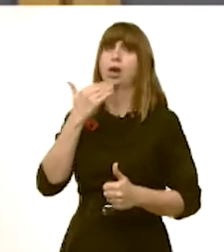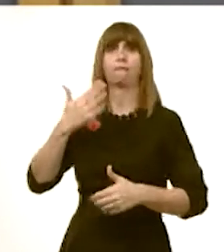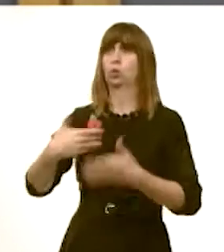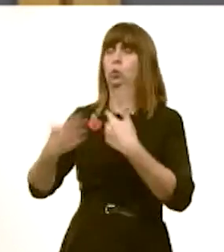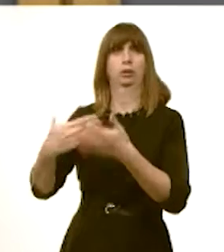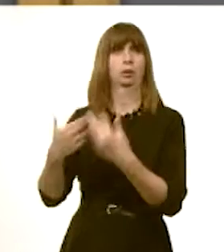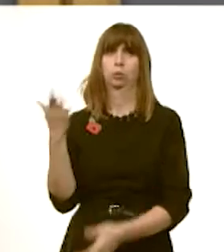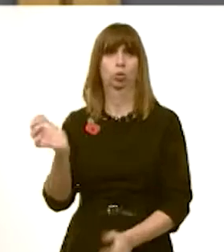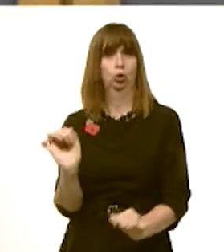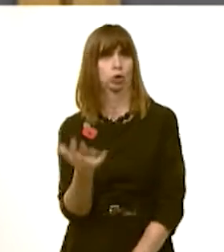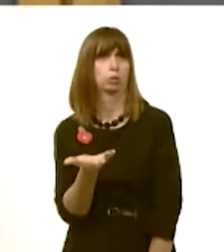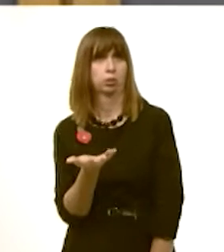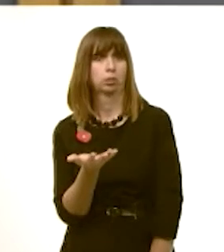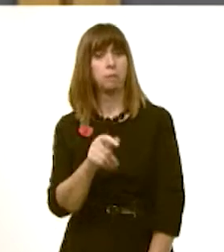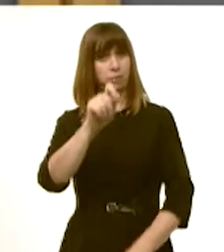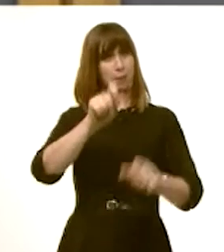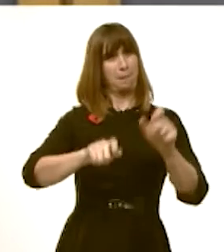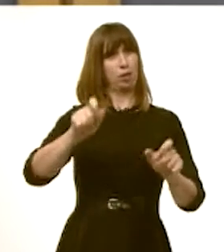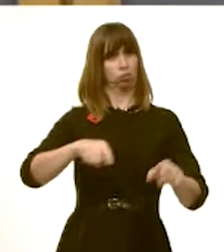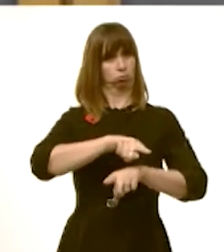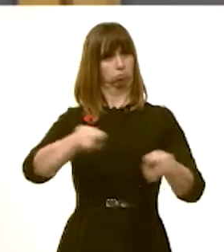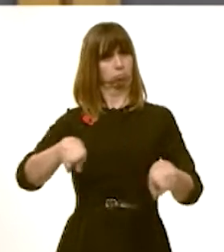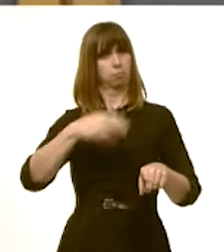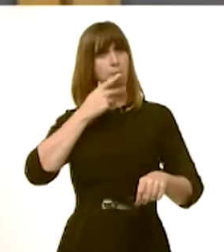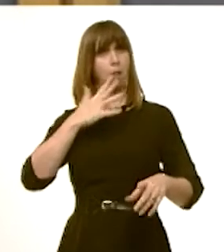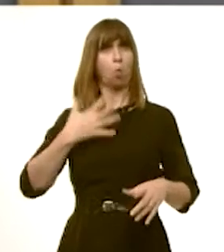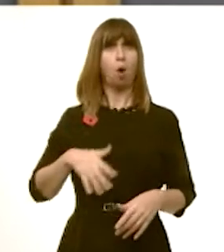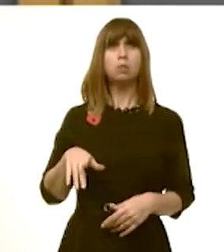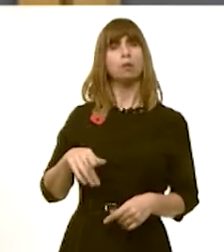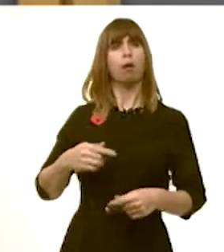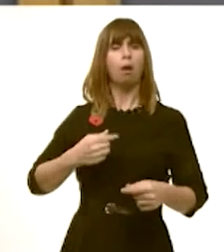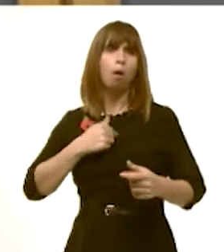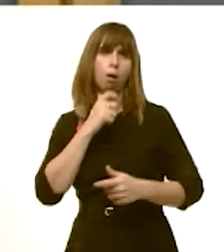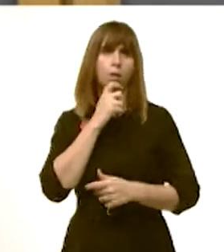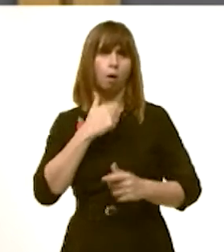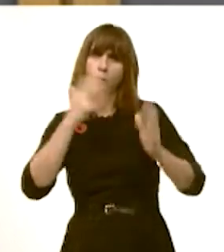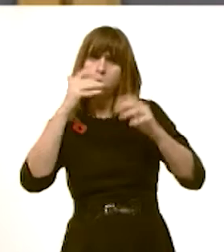How can patients have full confidence that their interests and concerns are being properly